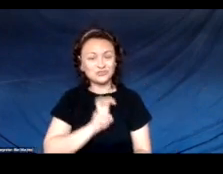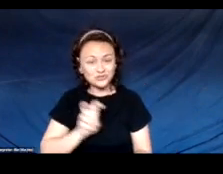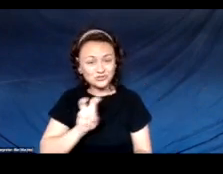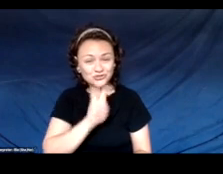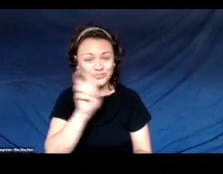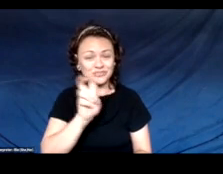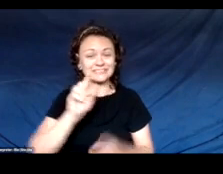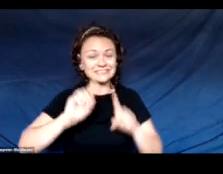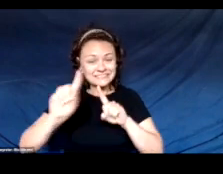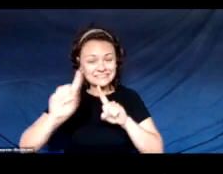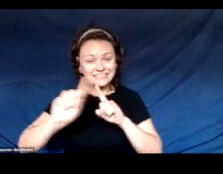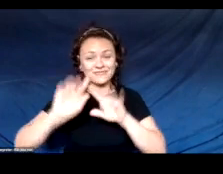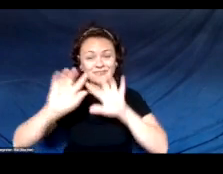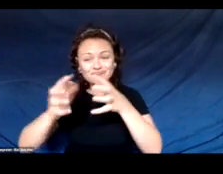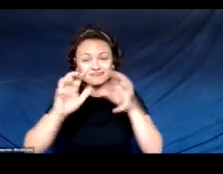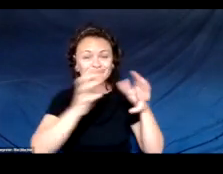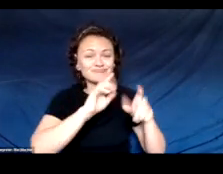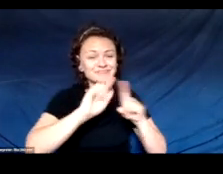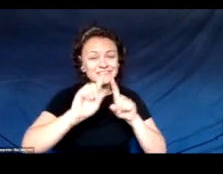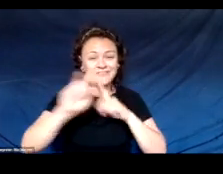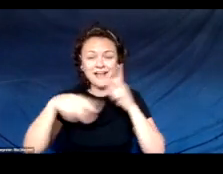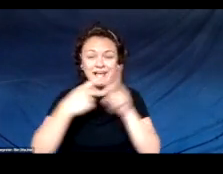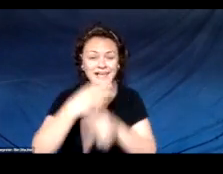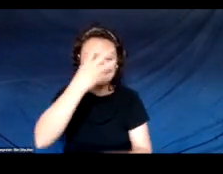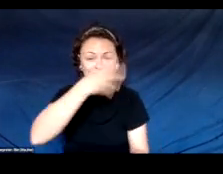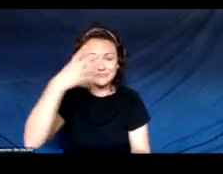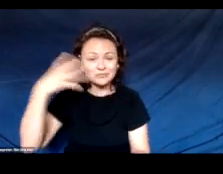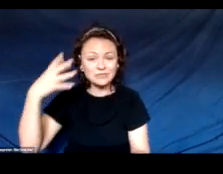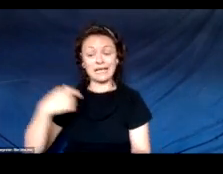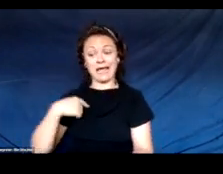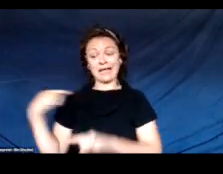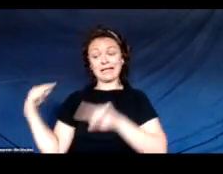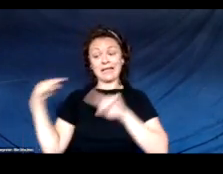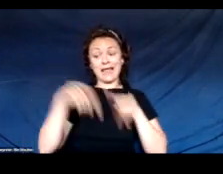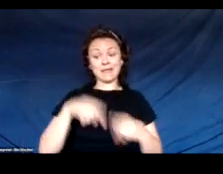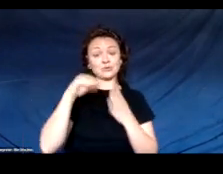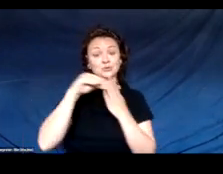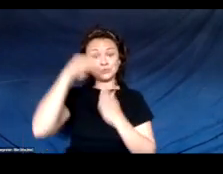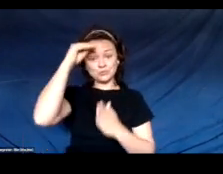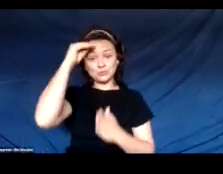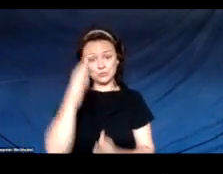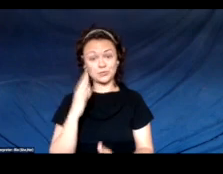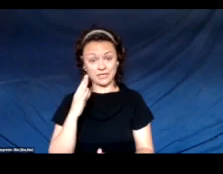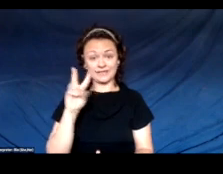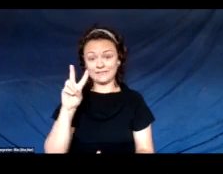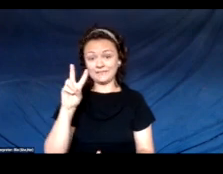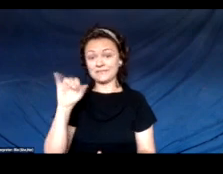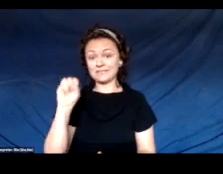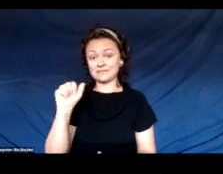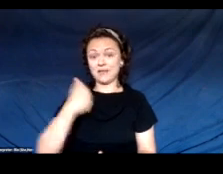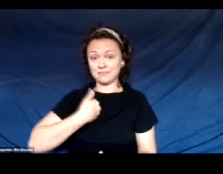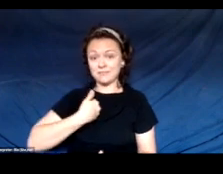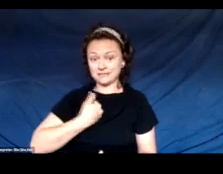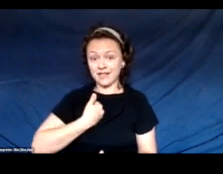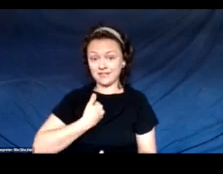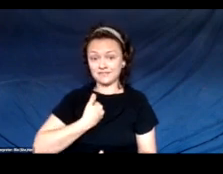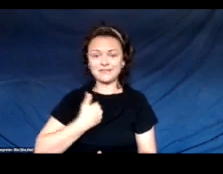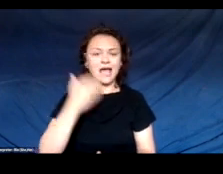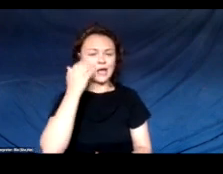I came here on a student visa and then I know Jenny is like first generation,